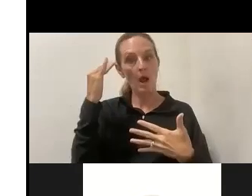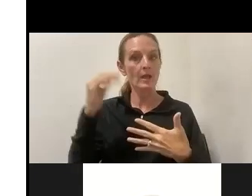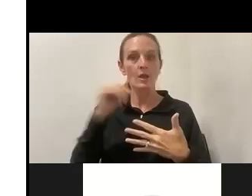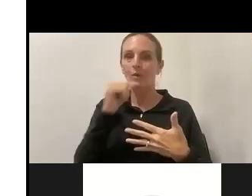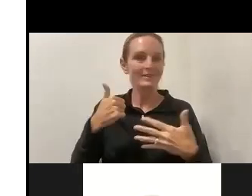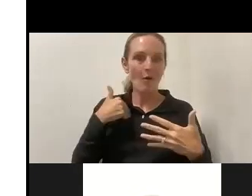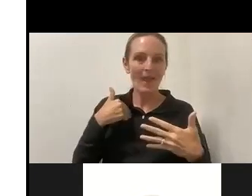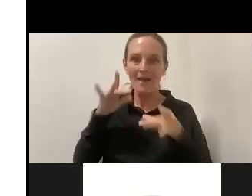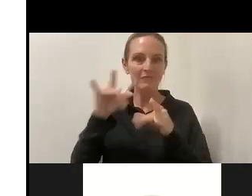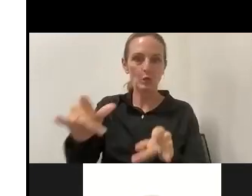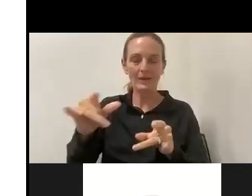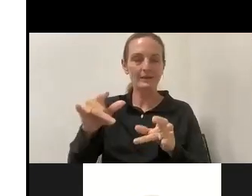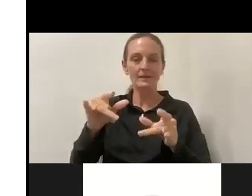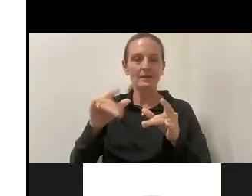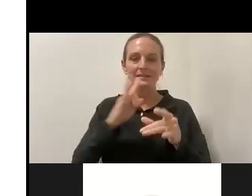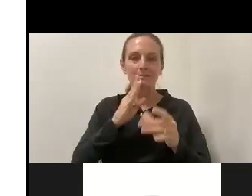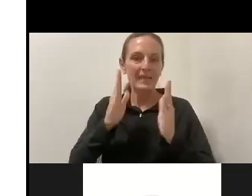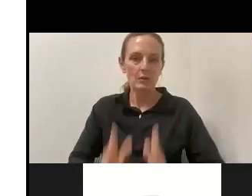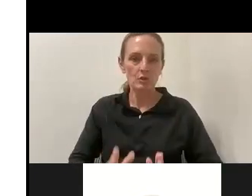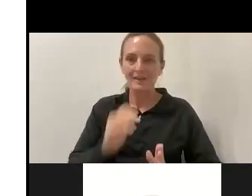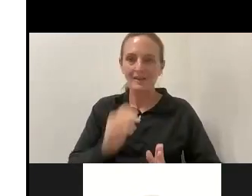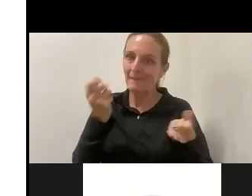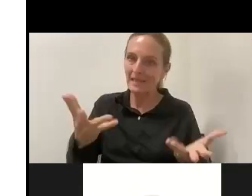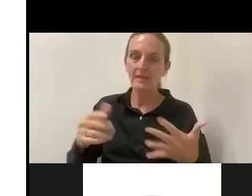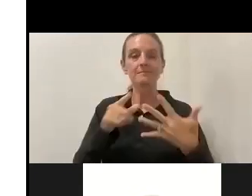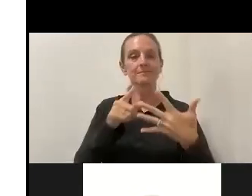not have very many, so that’s the second why. Why do we not have very many fluent speakers.